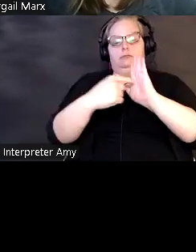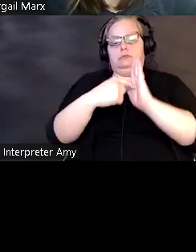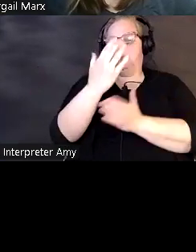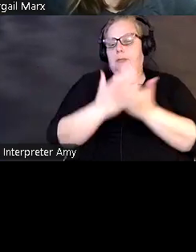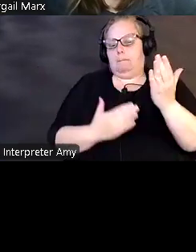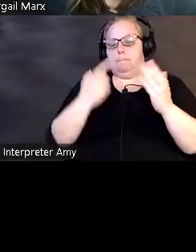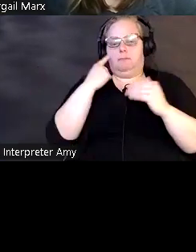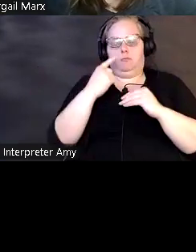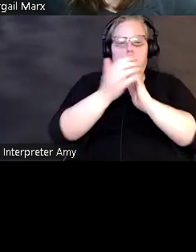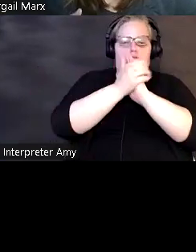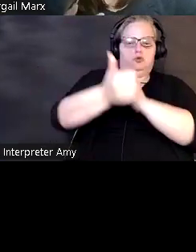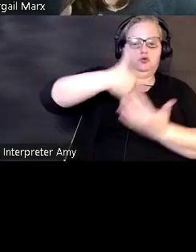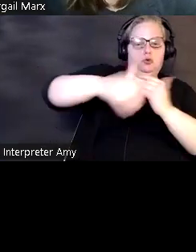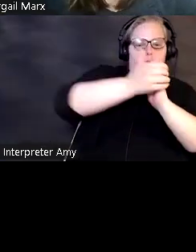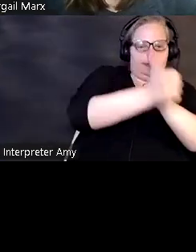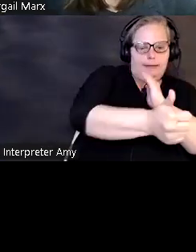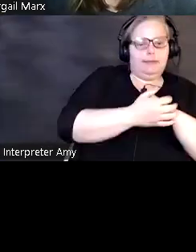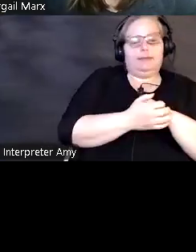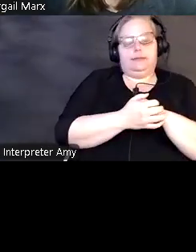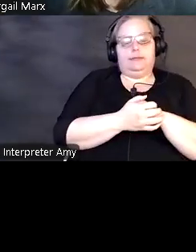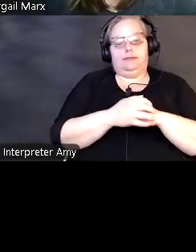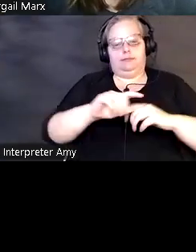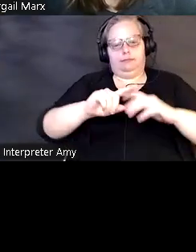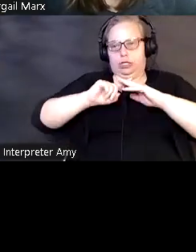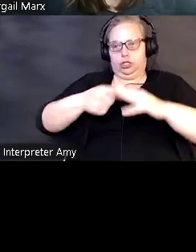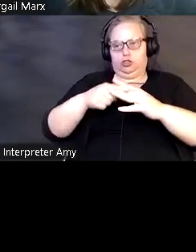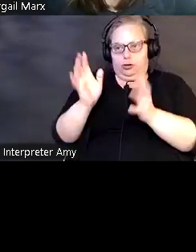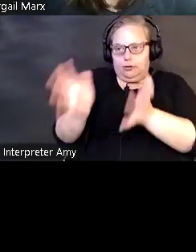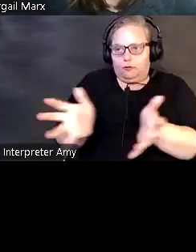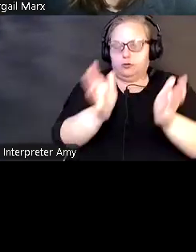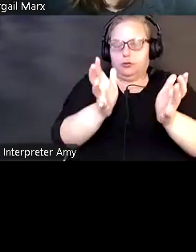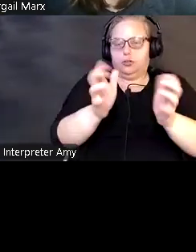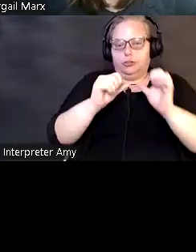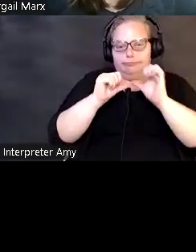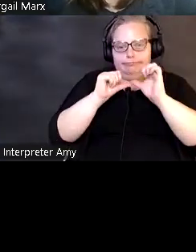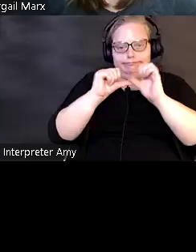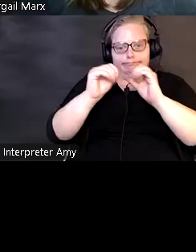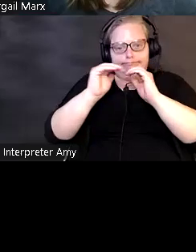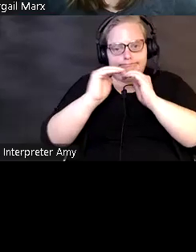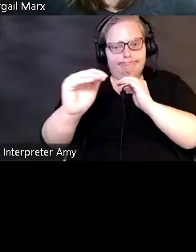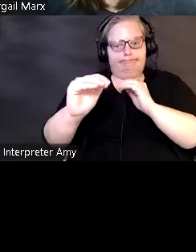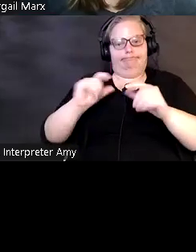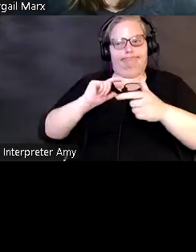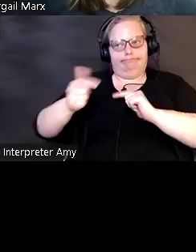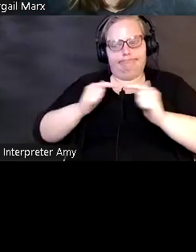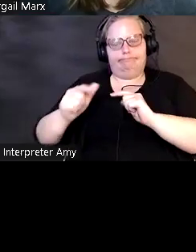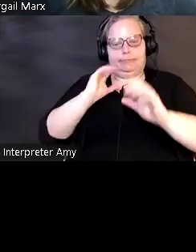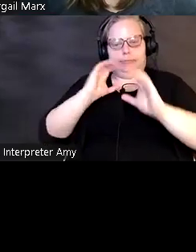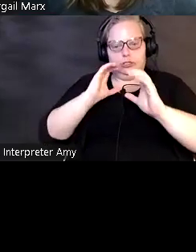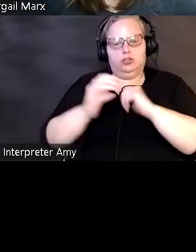competencies are initiating and maintaining conversations, and using a variety of communicative functions. So I think Jennifer mentioned at the beginning,